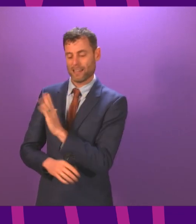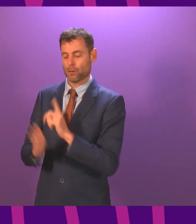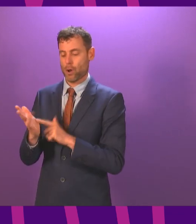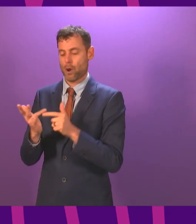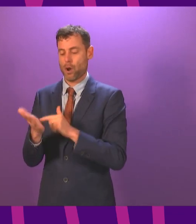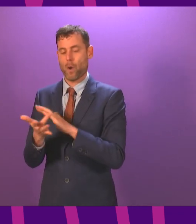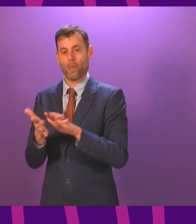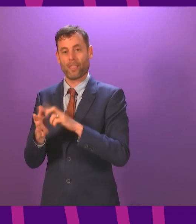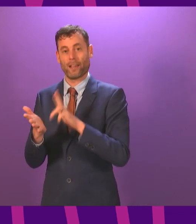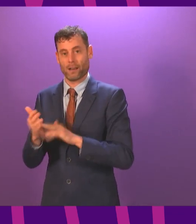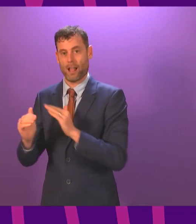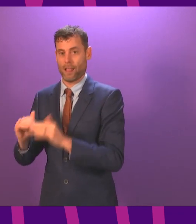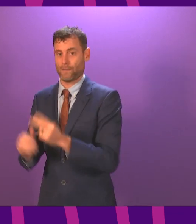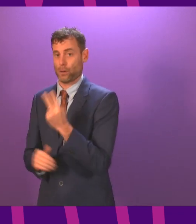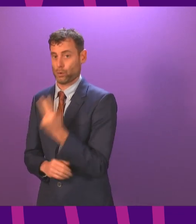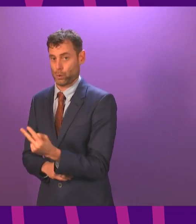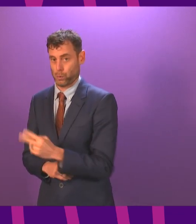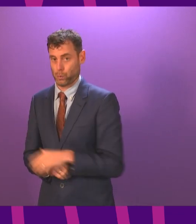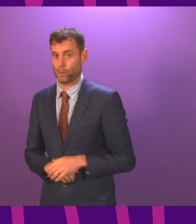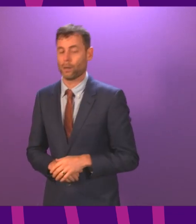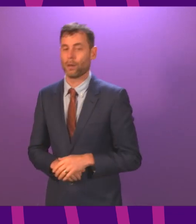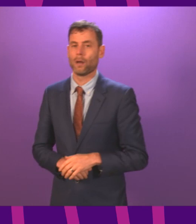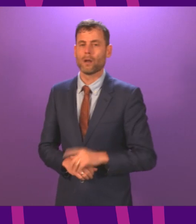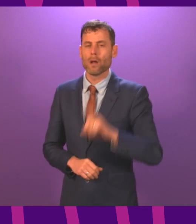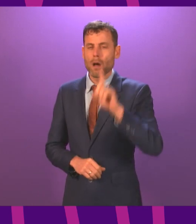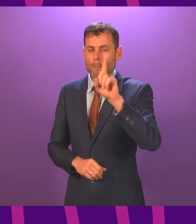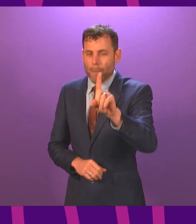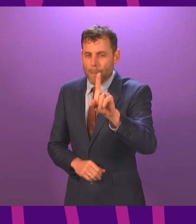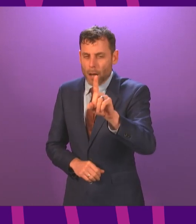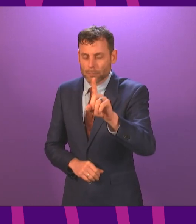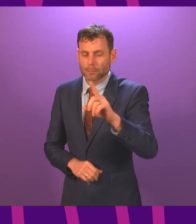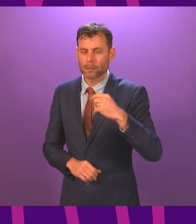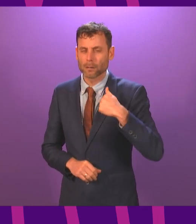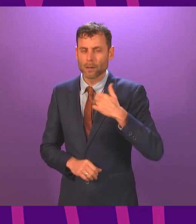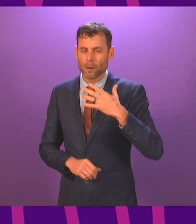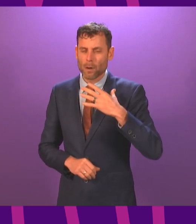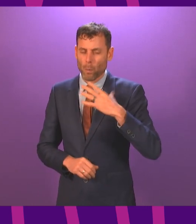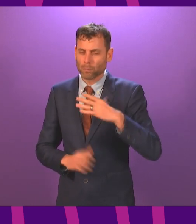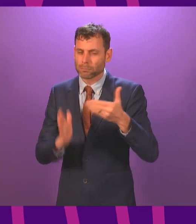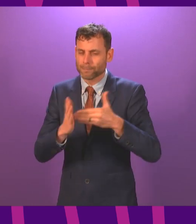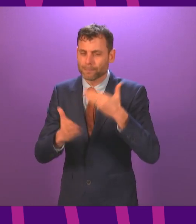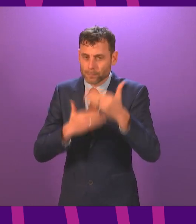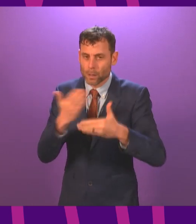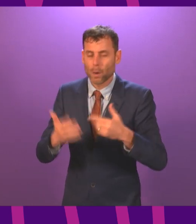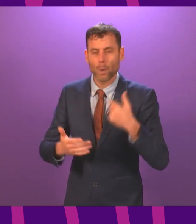Lothian will remain in level 2. However, I need to be clear—I indicated this earlier—that